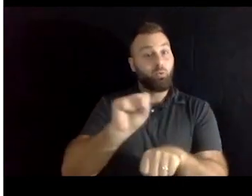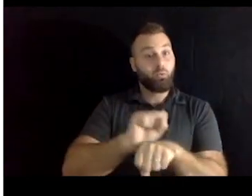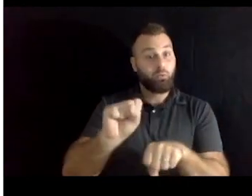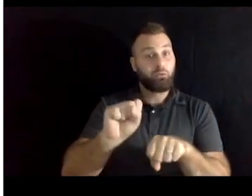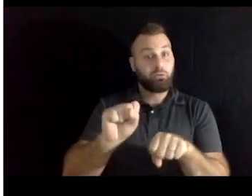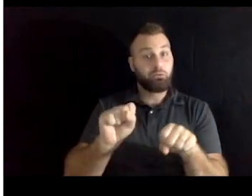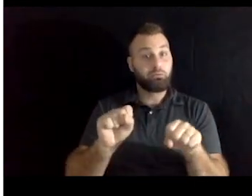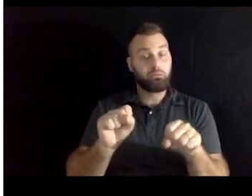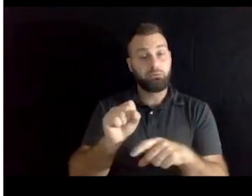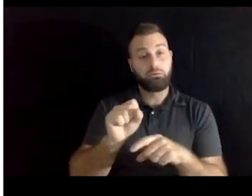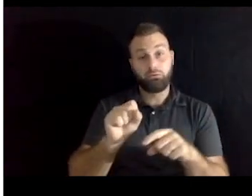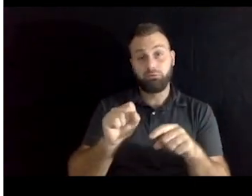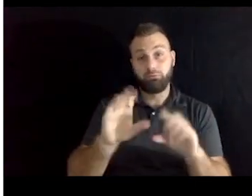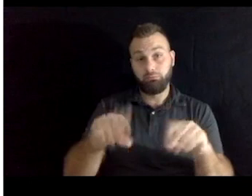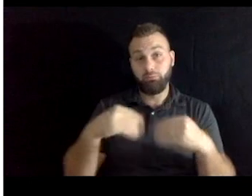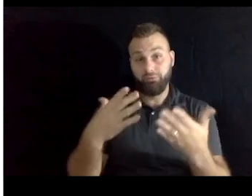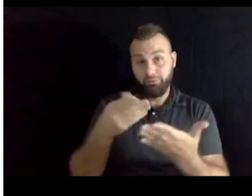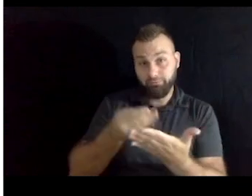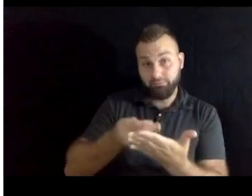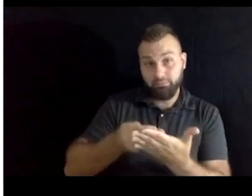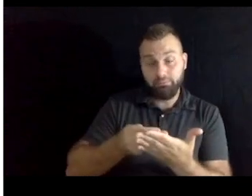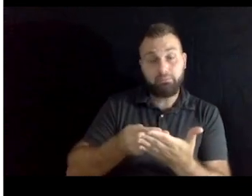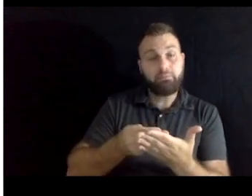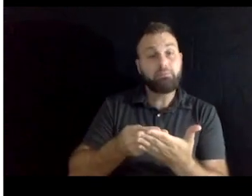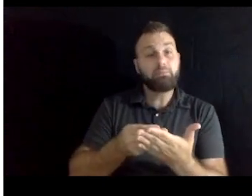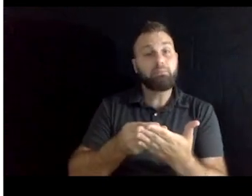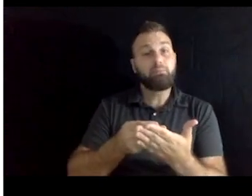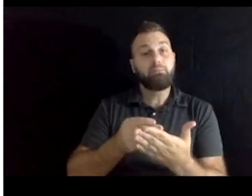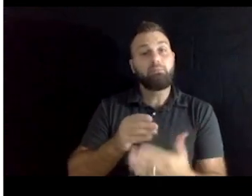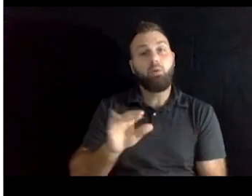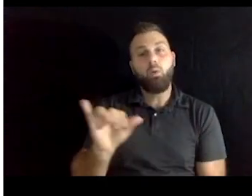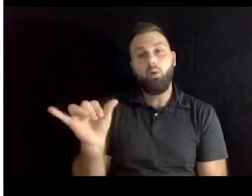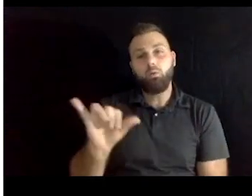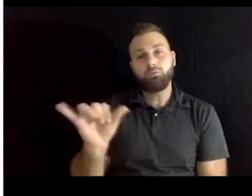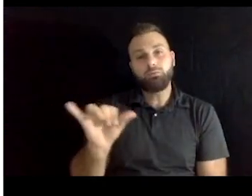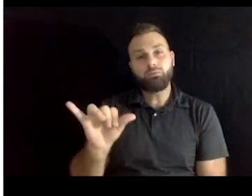give you direct income, but it also gives you kind of indirect income